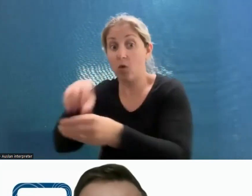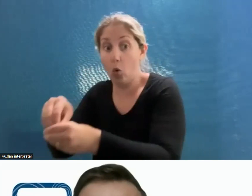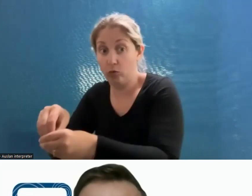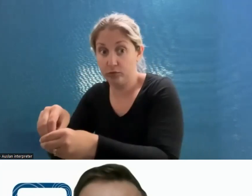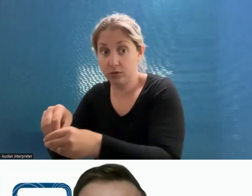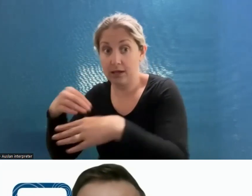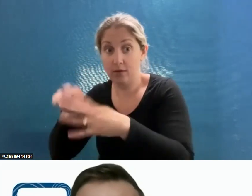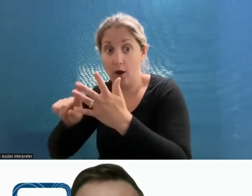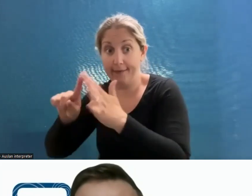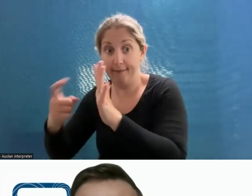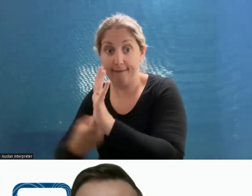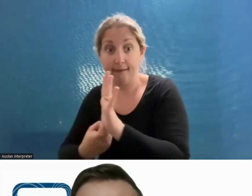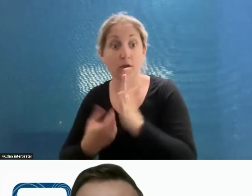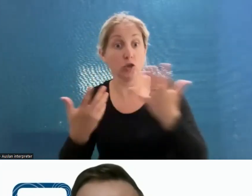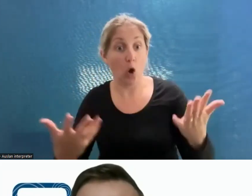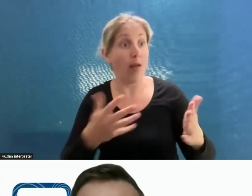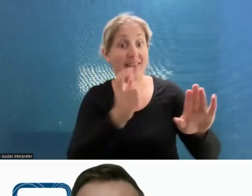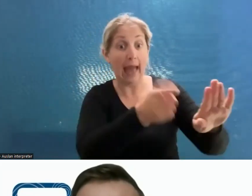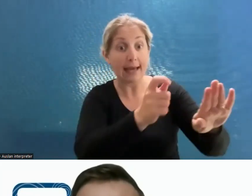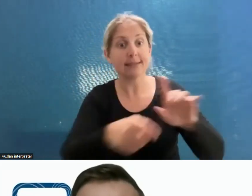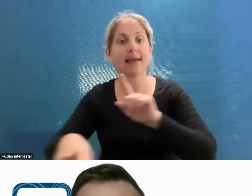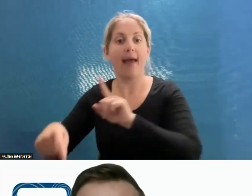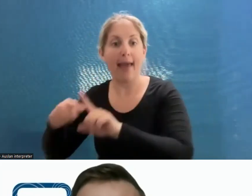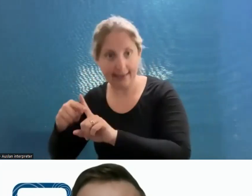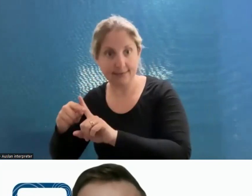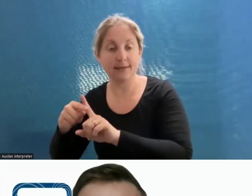two processes can run parallel to each other.